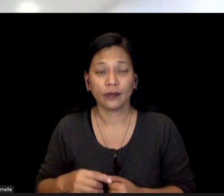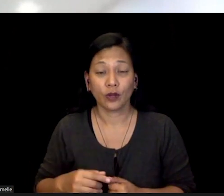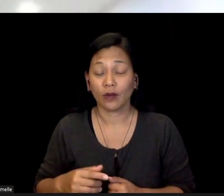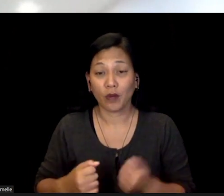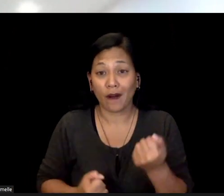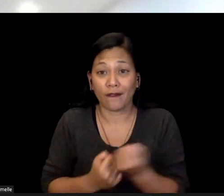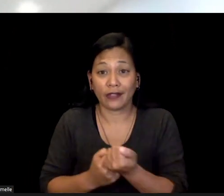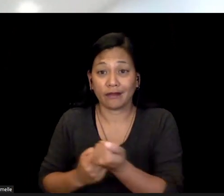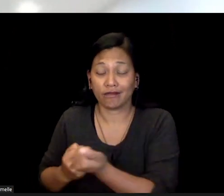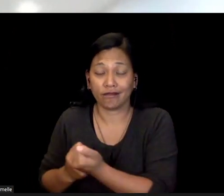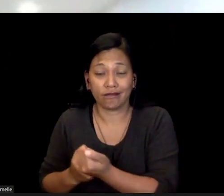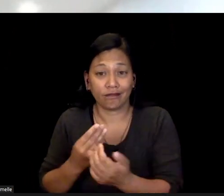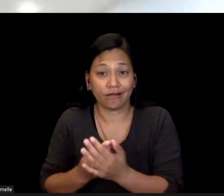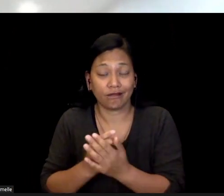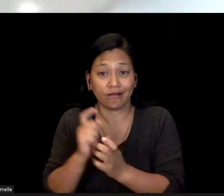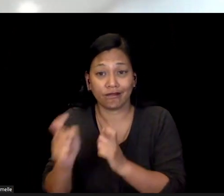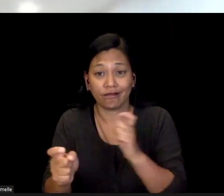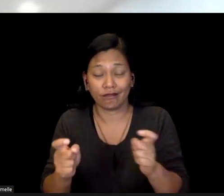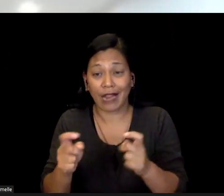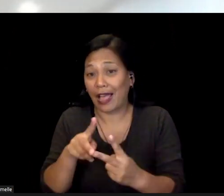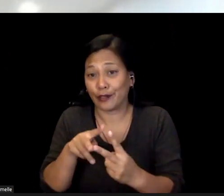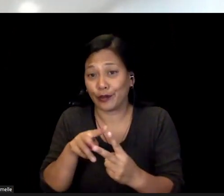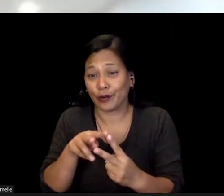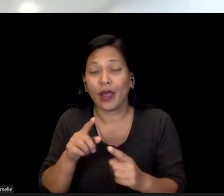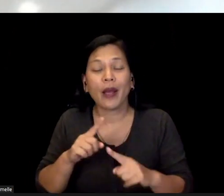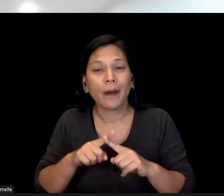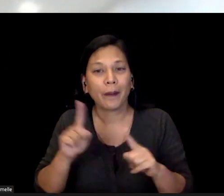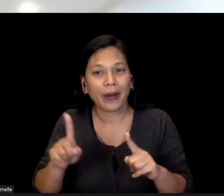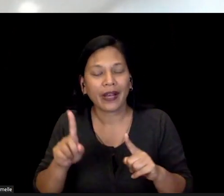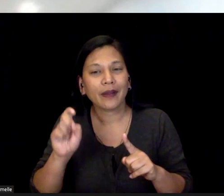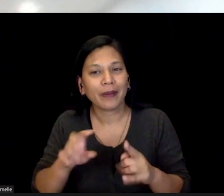Either, there's some fine print here, but again, it has to be attached to a broadcaster.